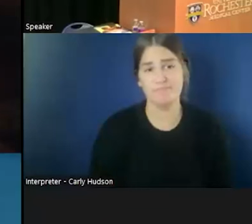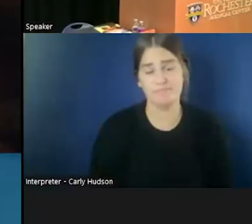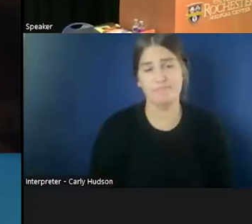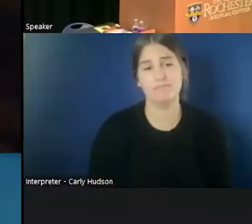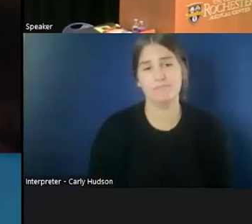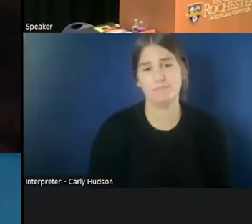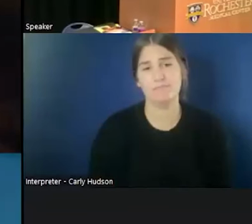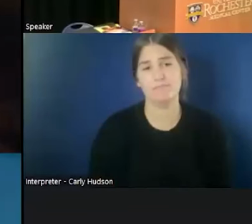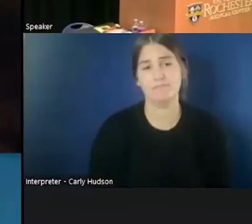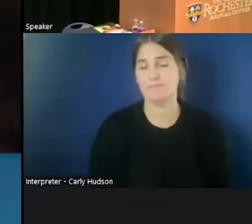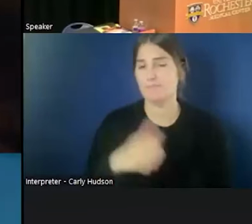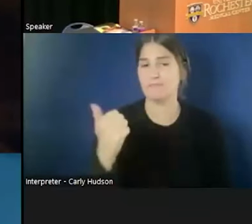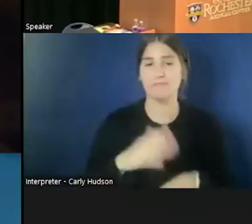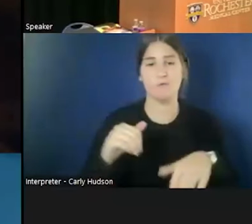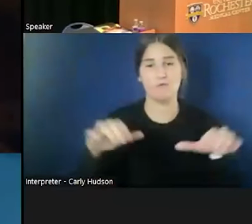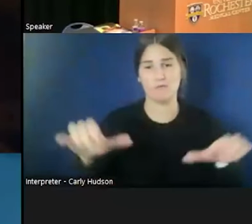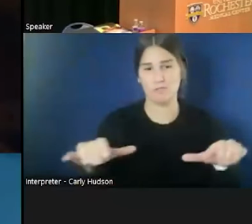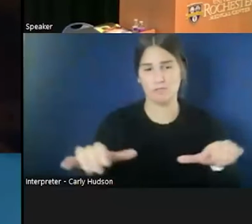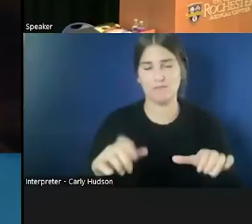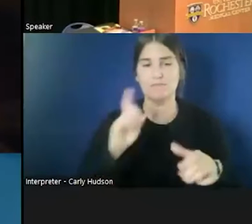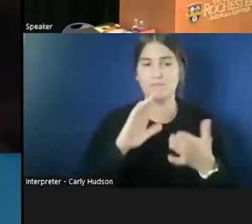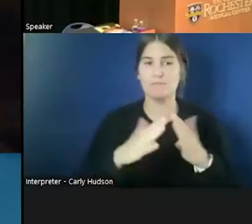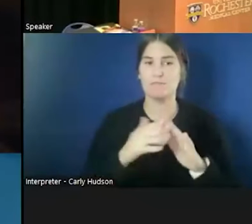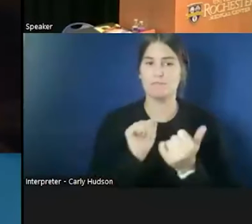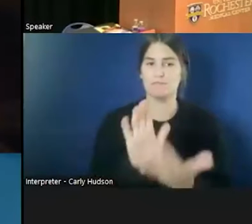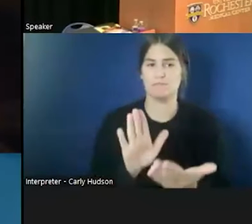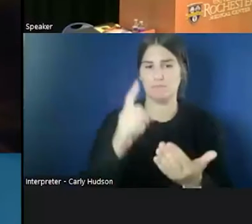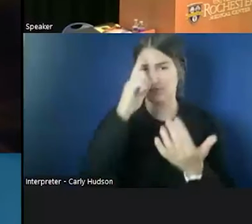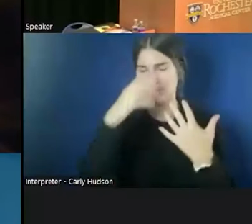another call to action is for the community to address mental health concerns expressed by the